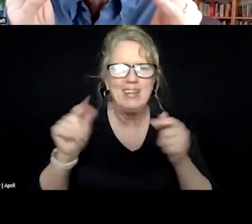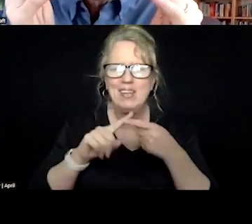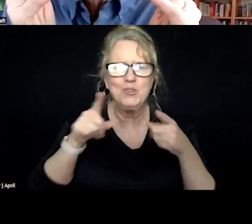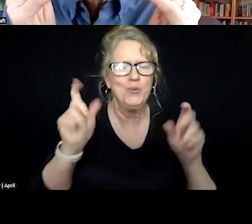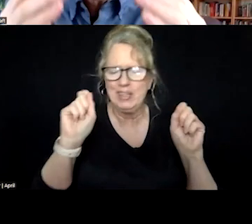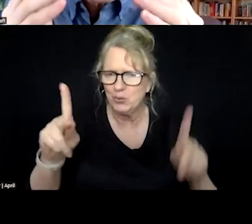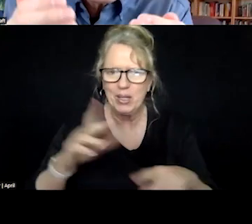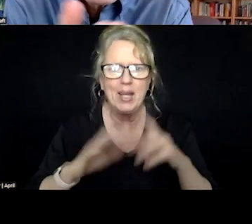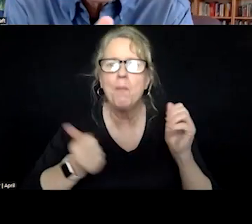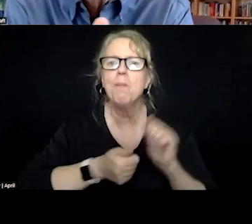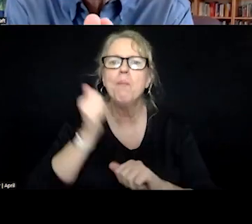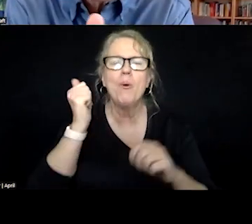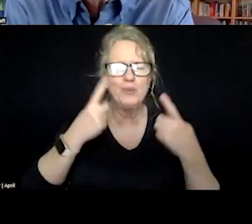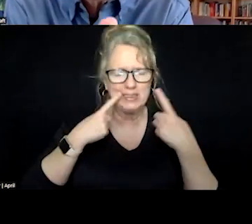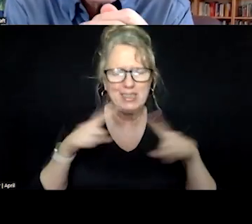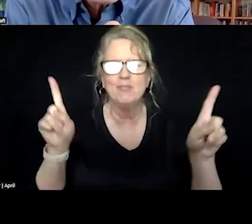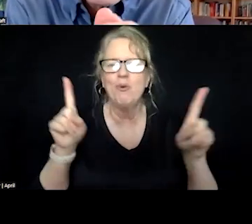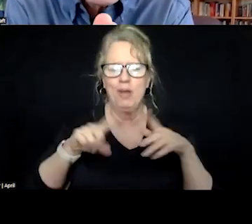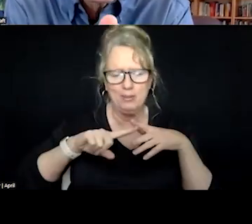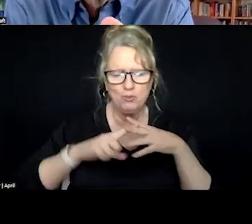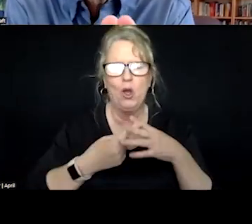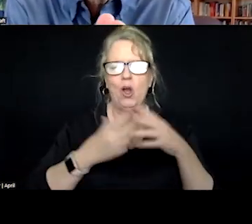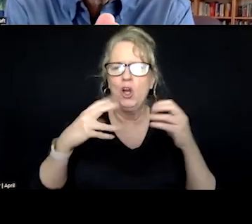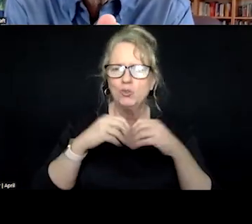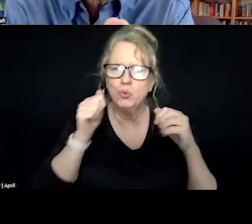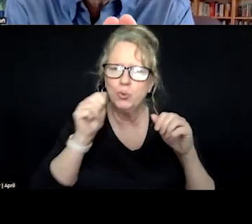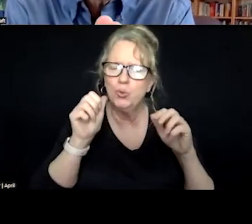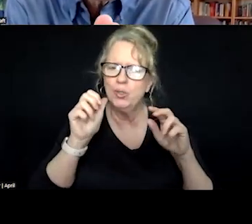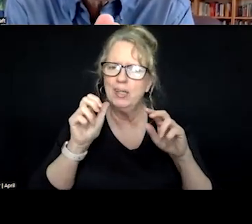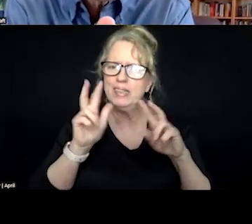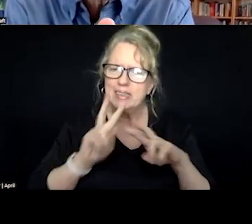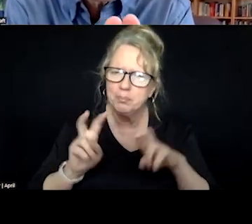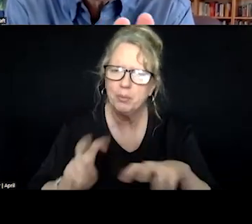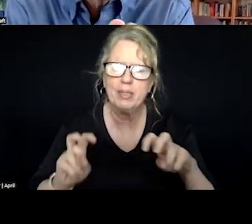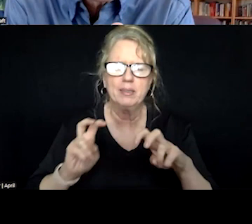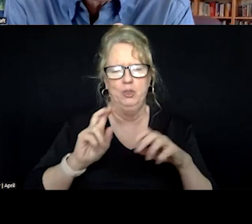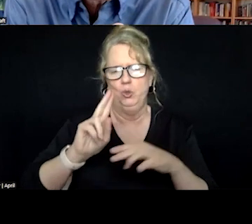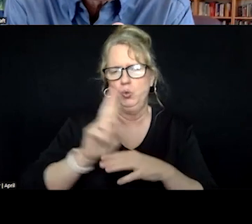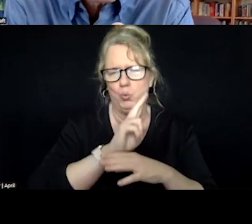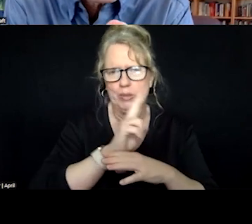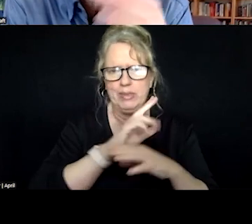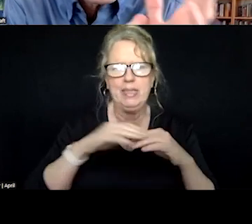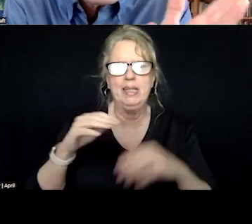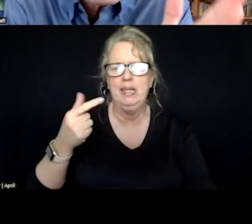THE MOST SUCCESSFUL WAY WITH USING GENERATIVE AI IS THROUGH